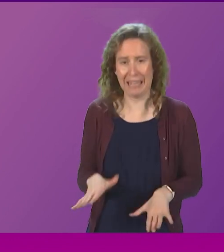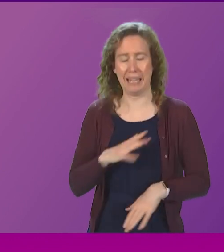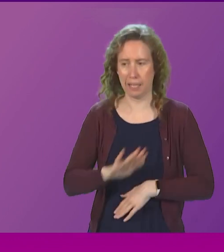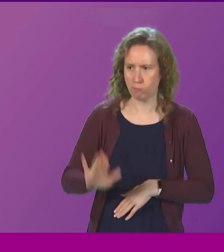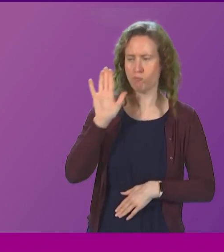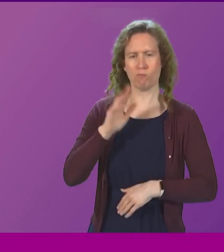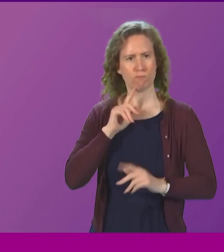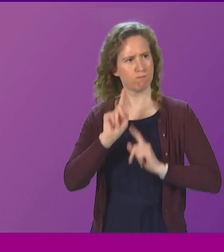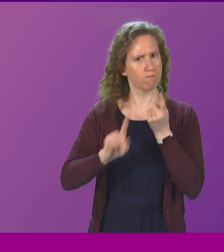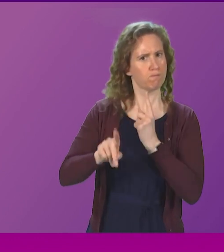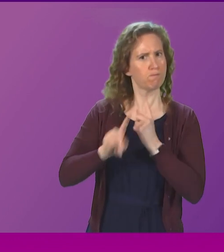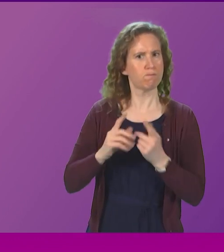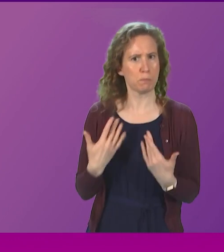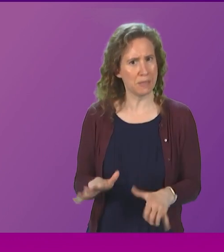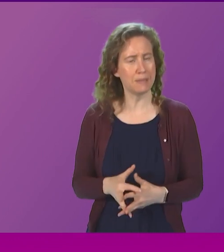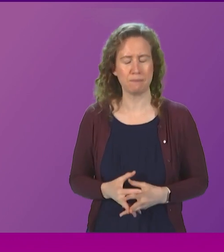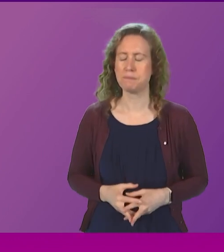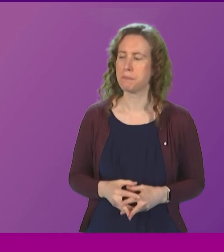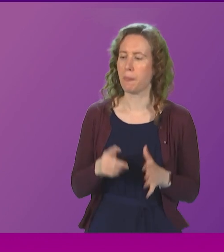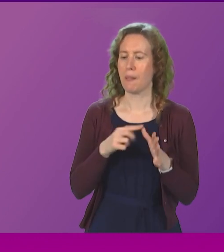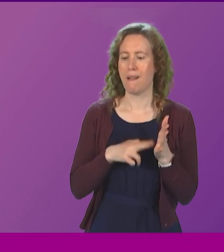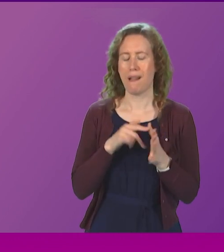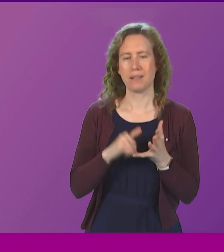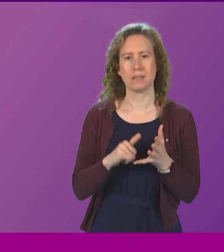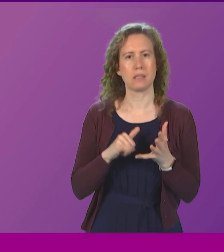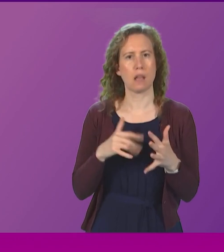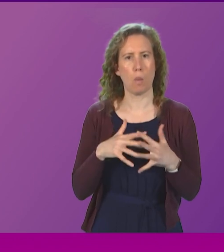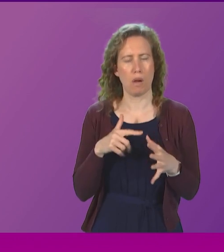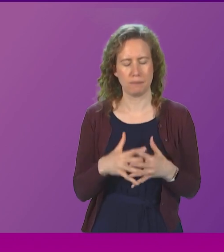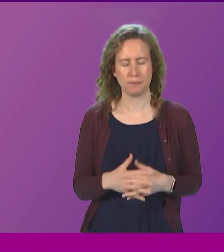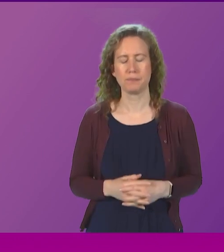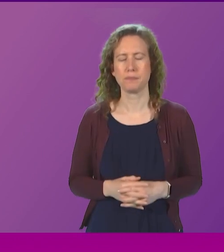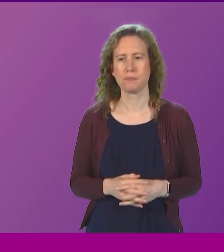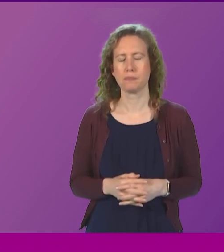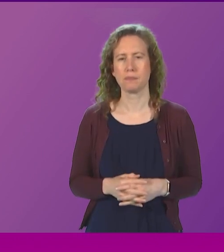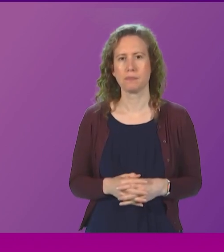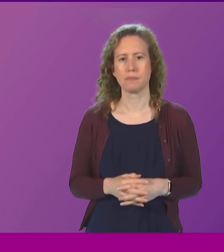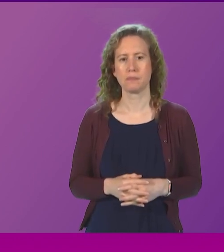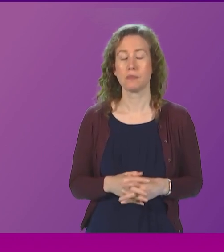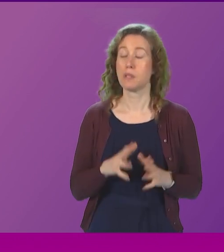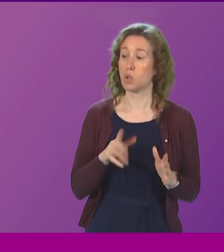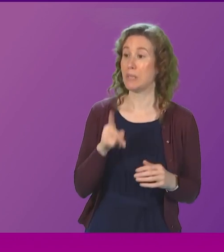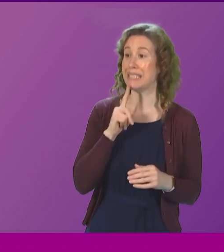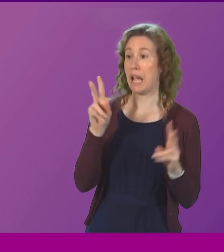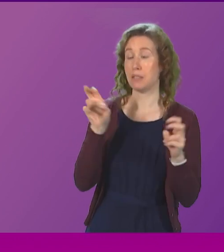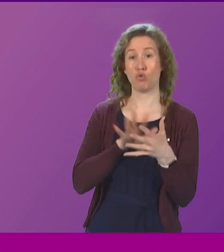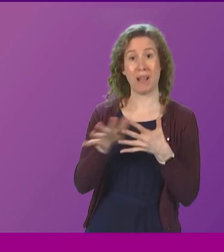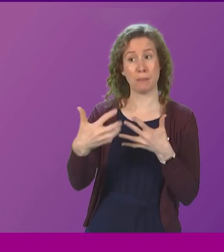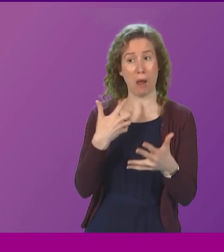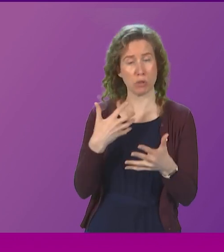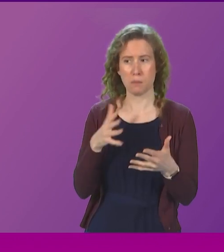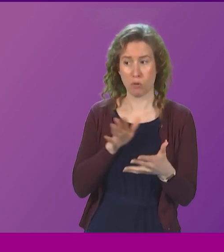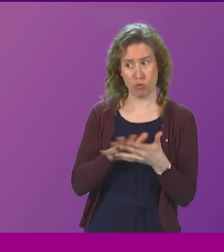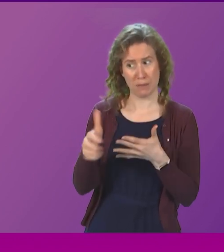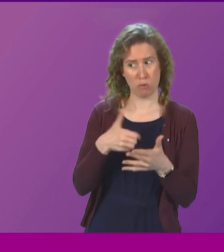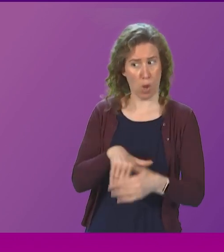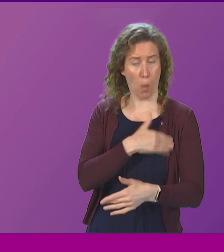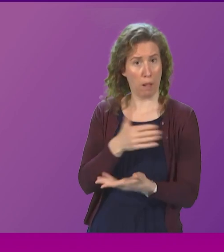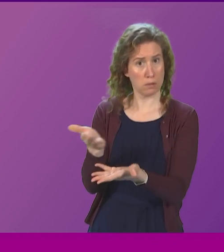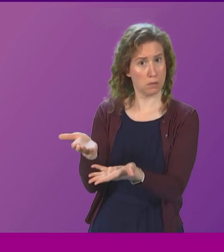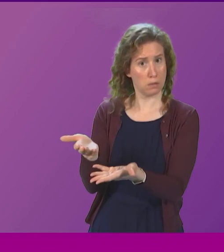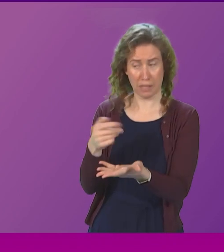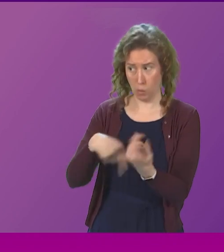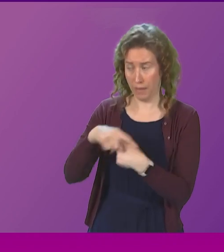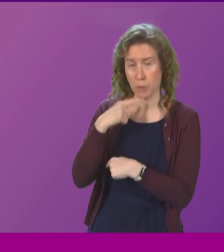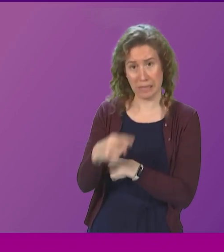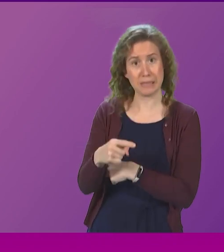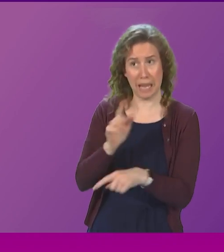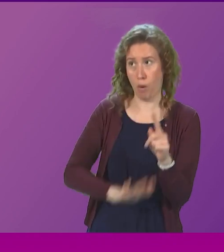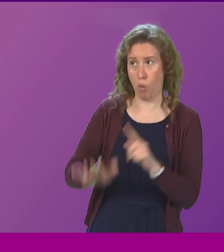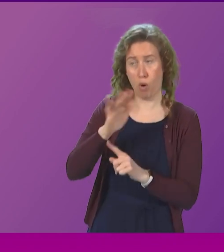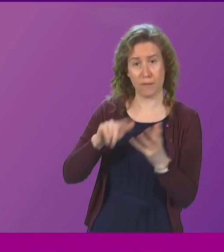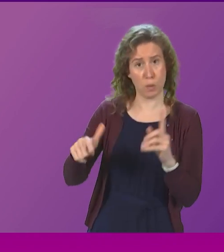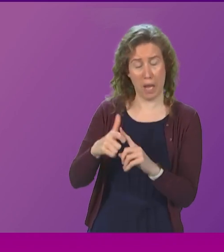The First Minister says that he is transparent—transparently hopeless is what people right across the country